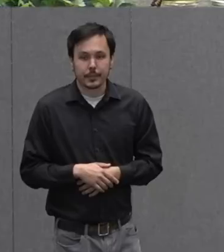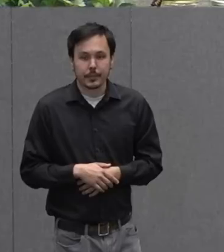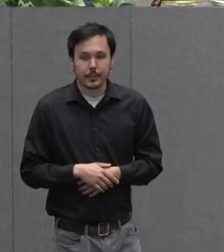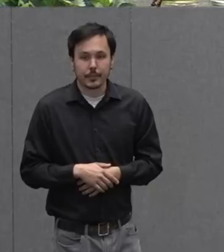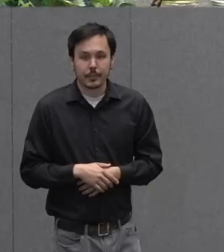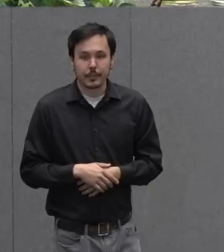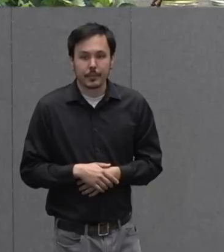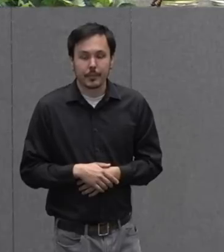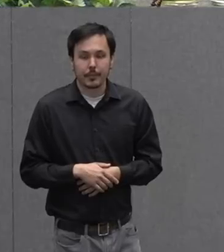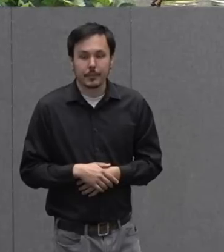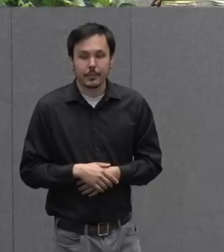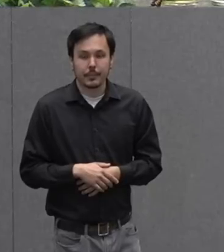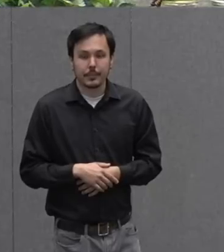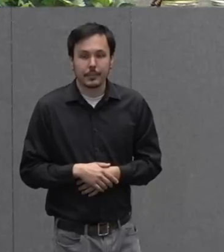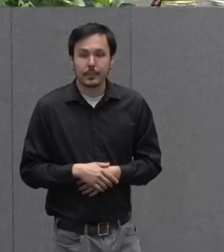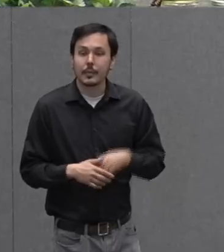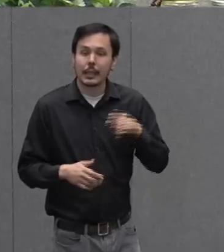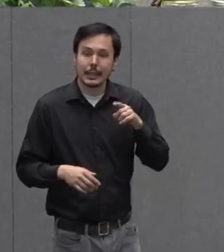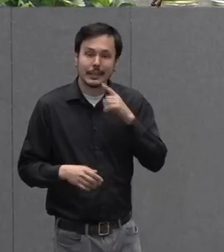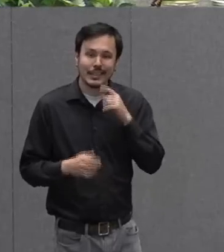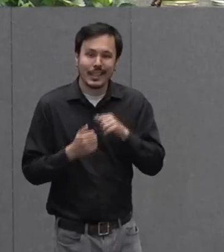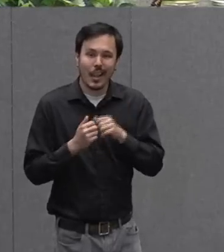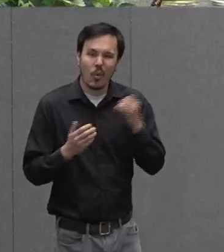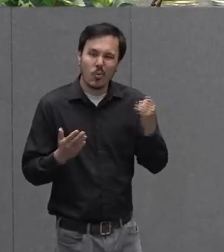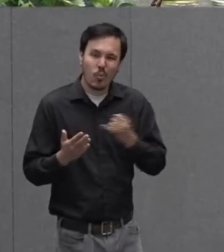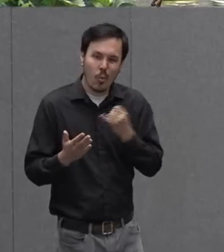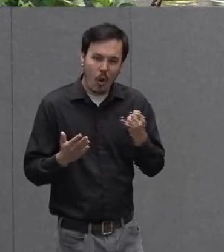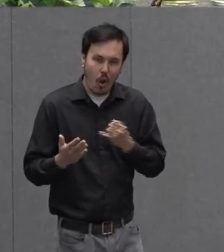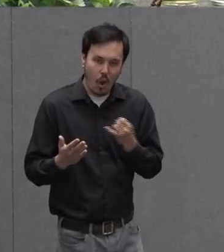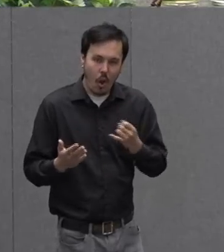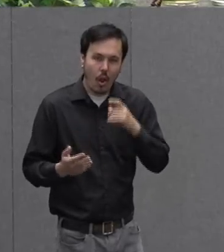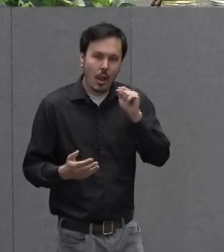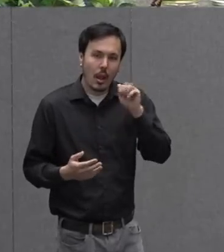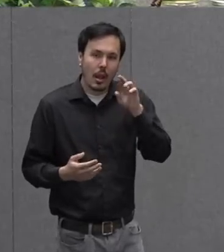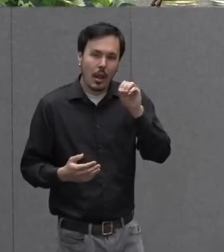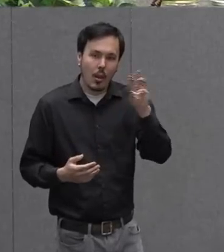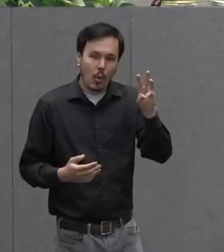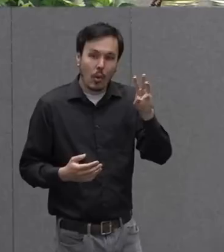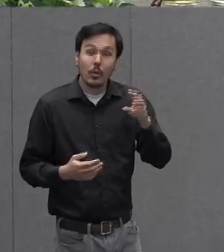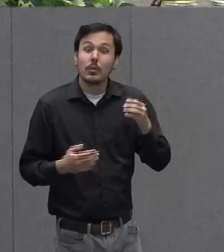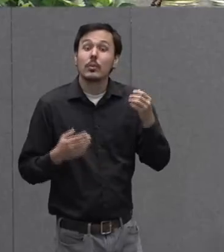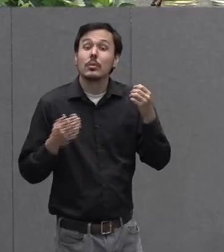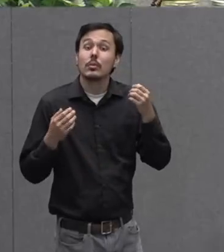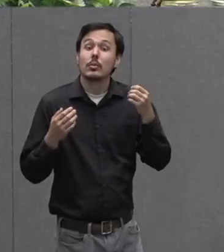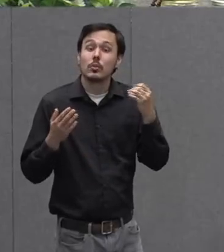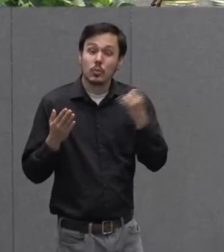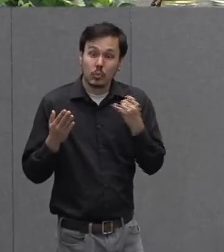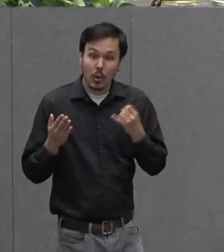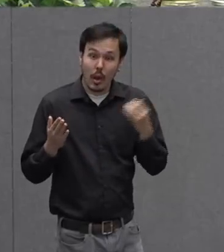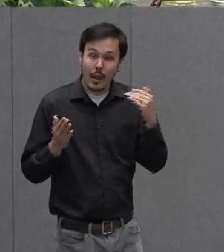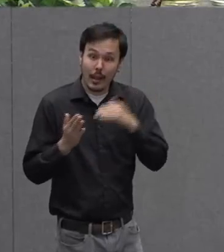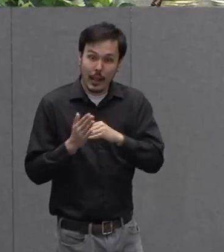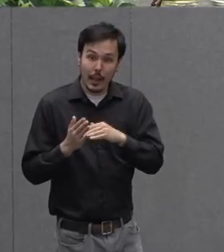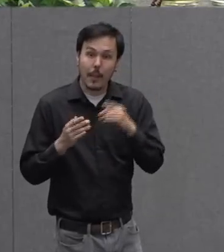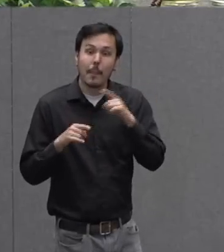slant line that way. Let's draw another arrow in the air to my left,